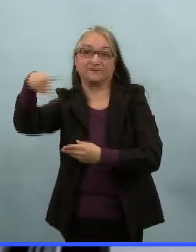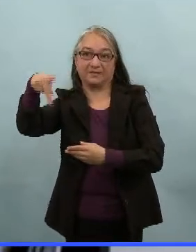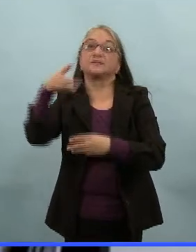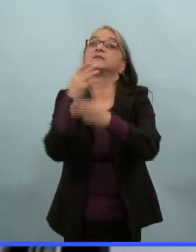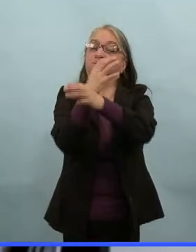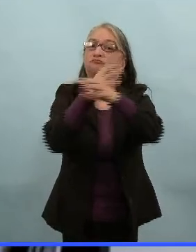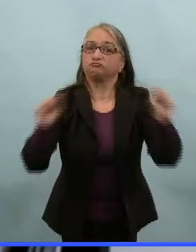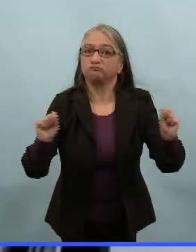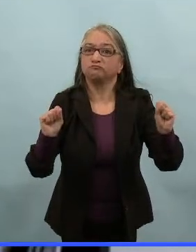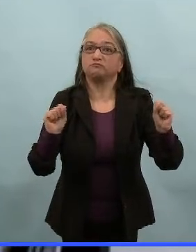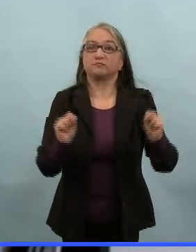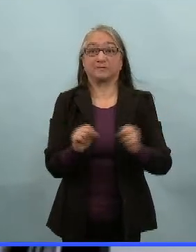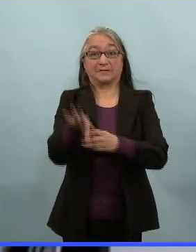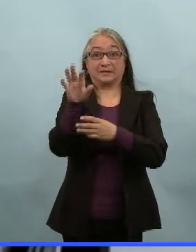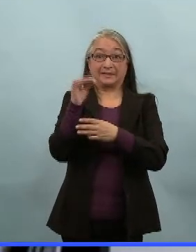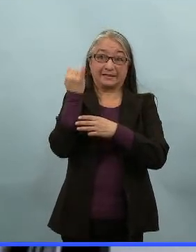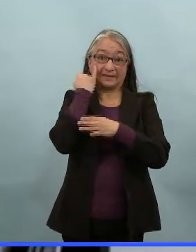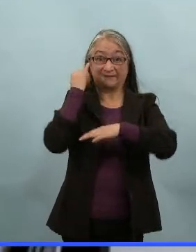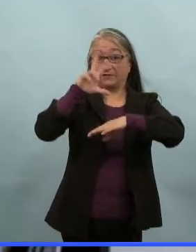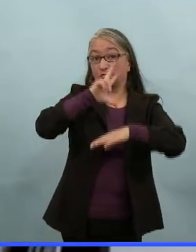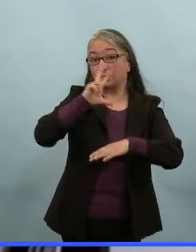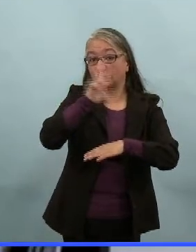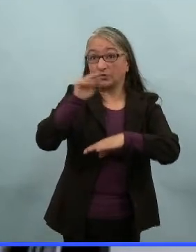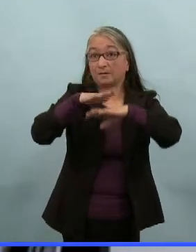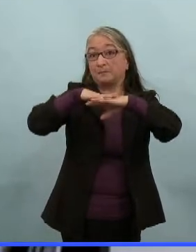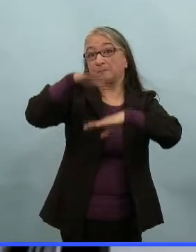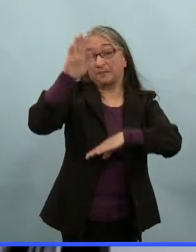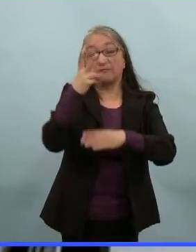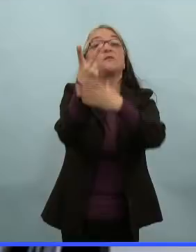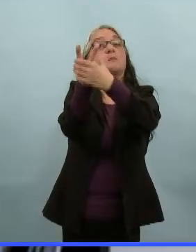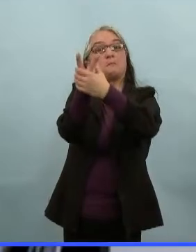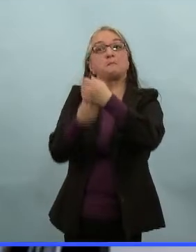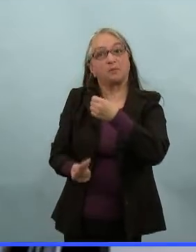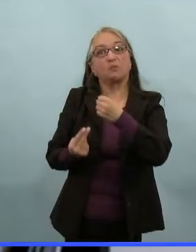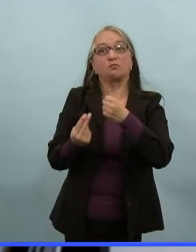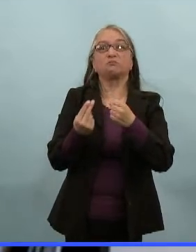also safe for you but pfizer is the preferred choice by the national advisory committee on